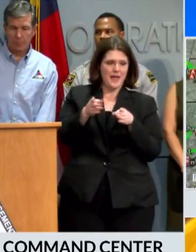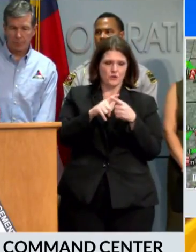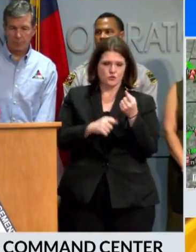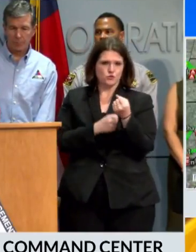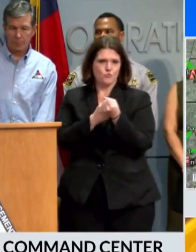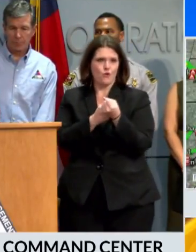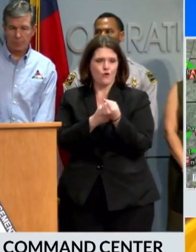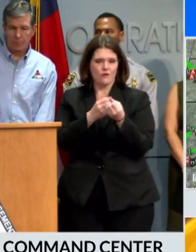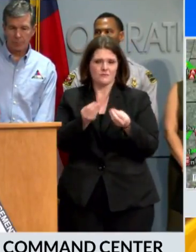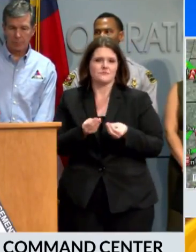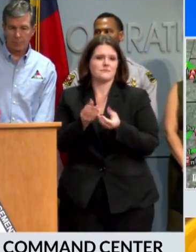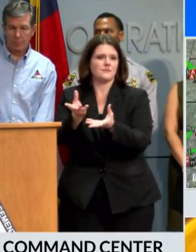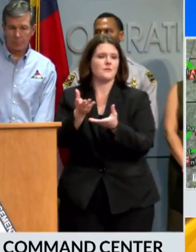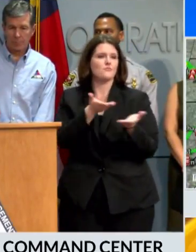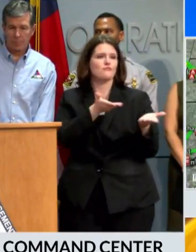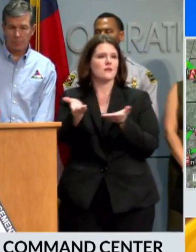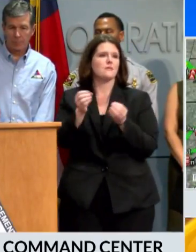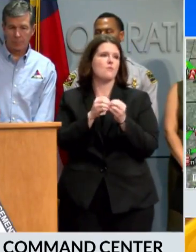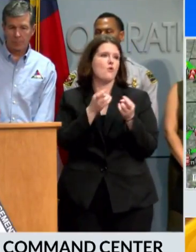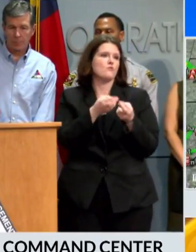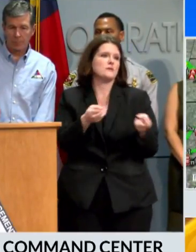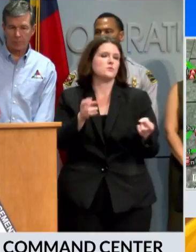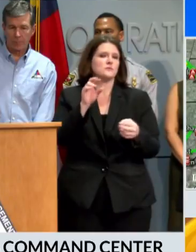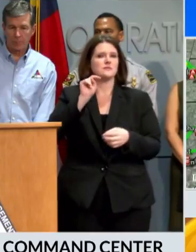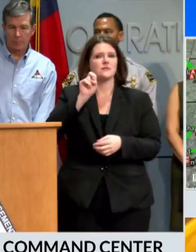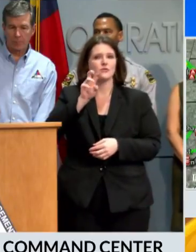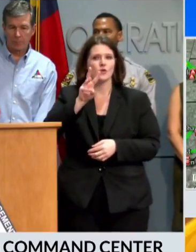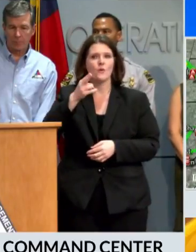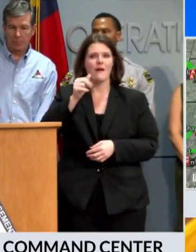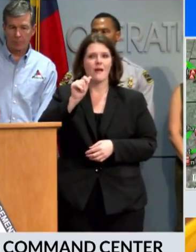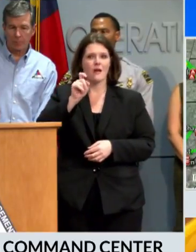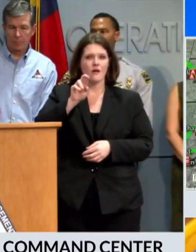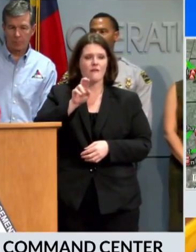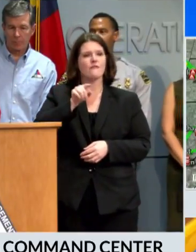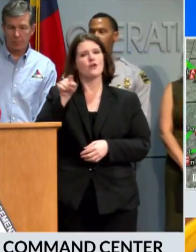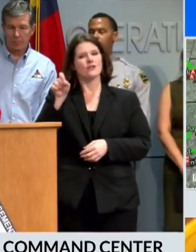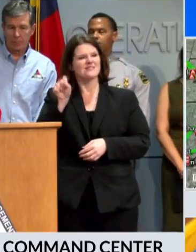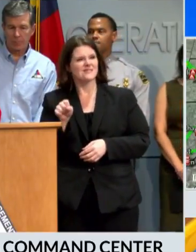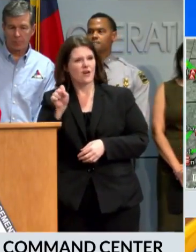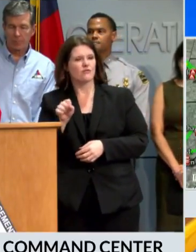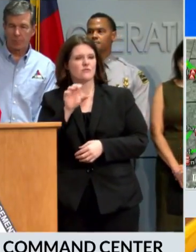FLOODING, WILL CREST LATER THIS WEEK. CONTINGENCY PLANNING TO SUPPORT